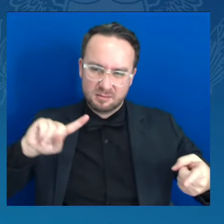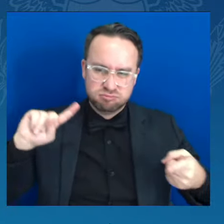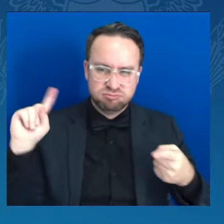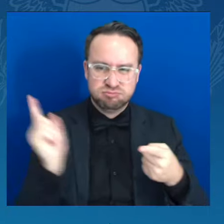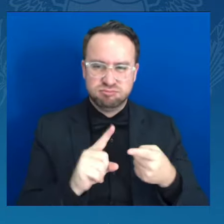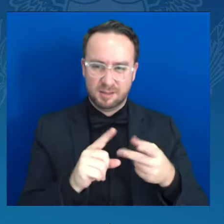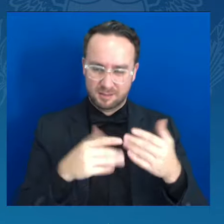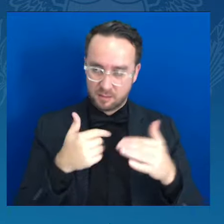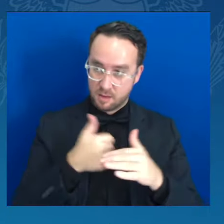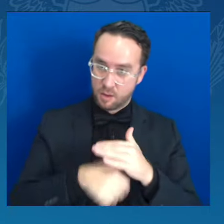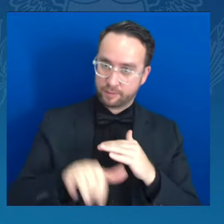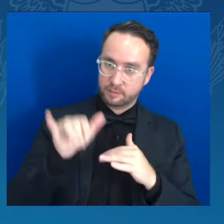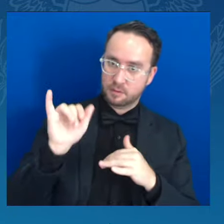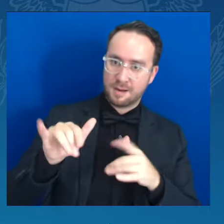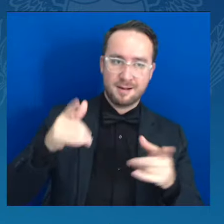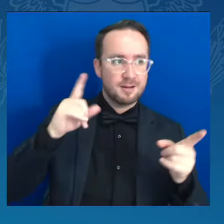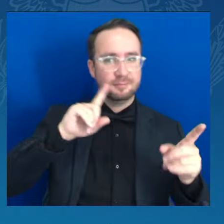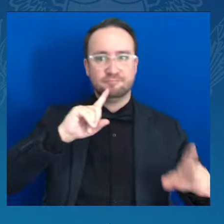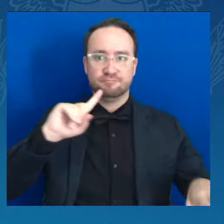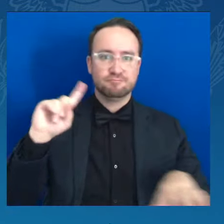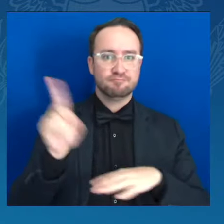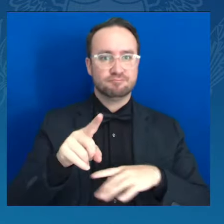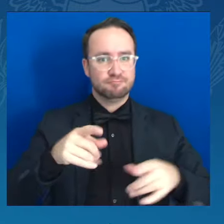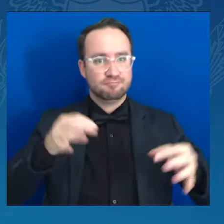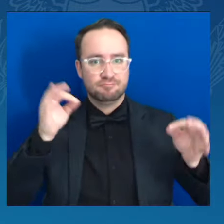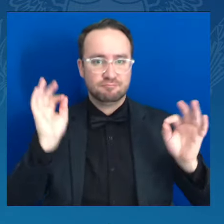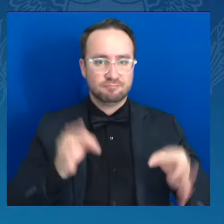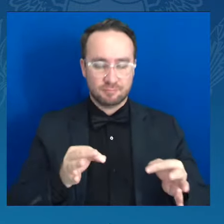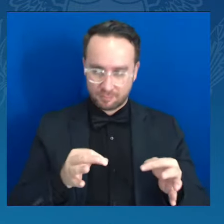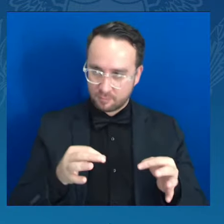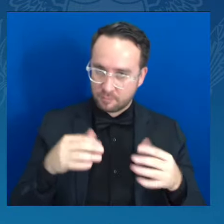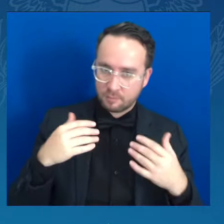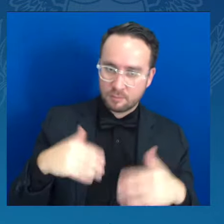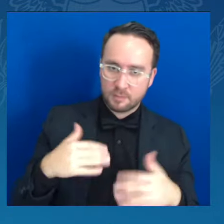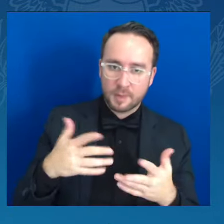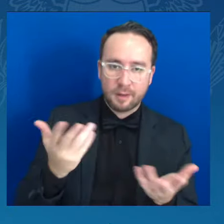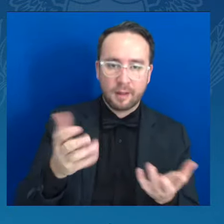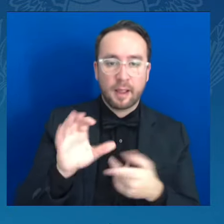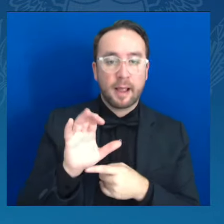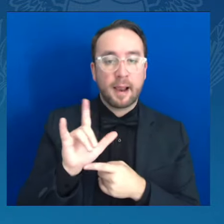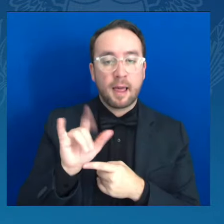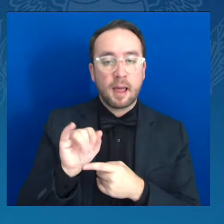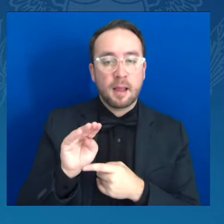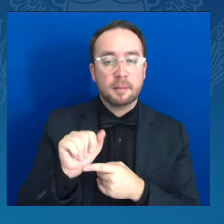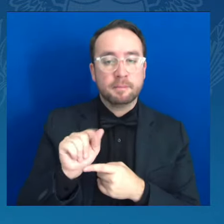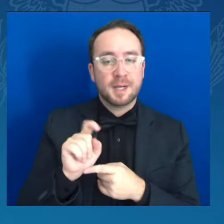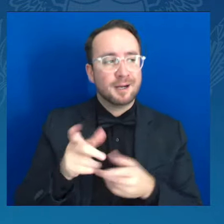in methane emissions from covered oil and gas sources, and that's relative to business as usual.